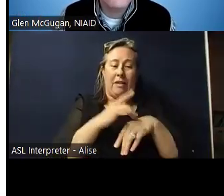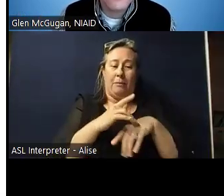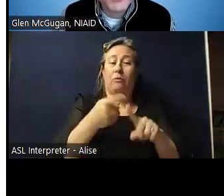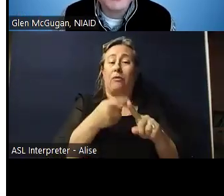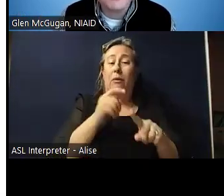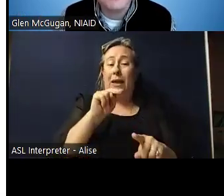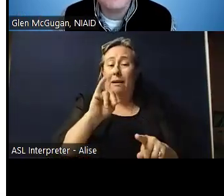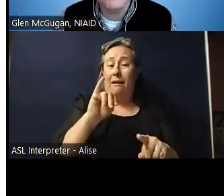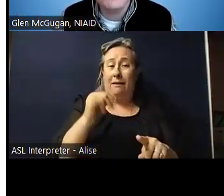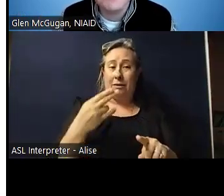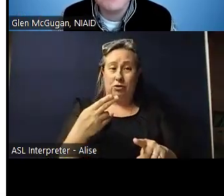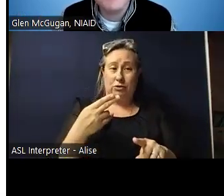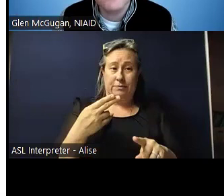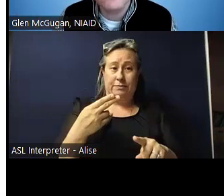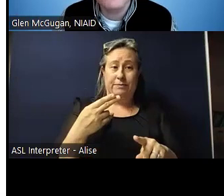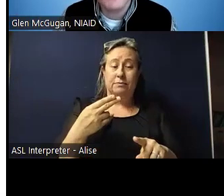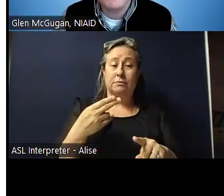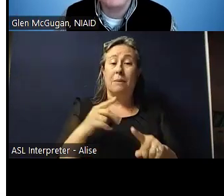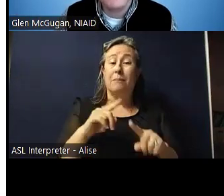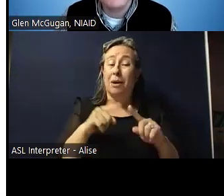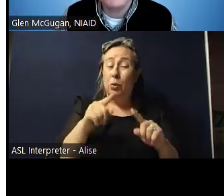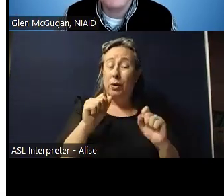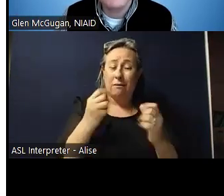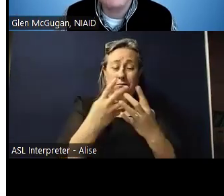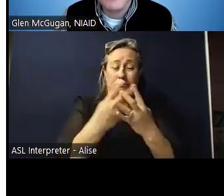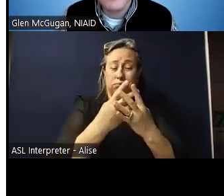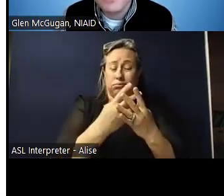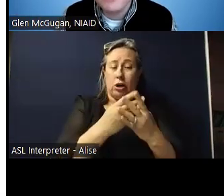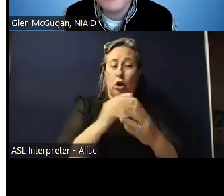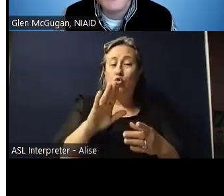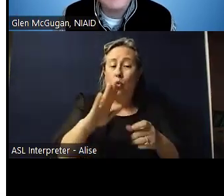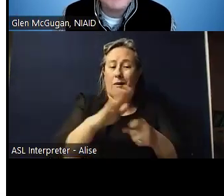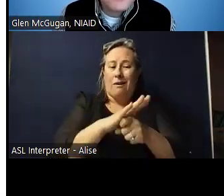But fortunately, you can limit those by your area of interest.